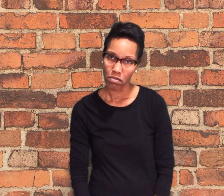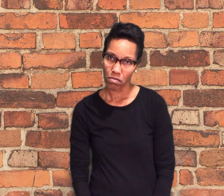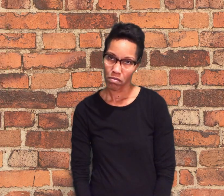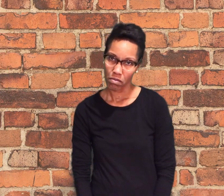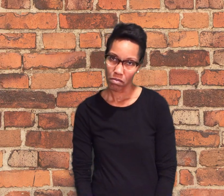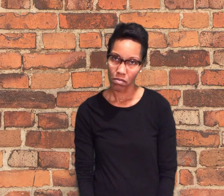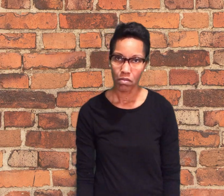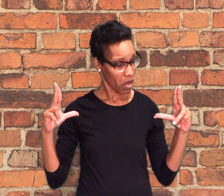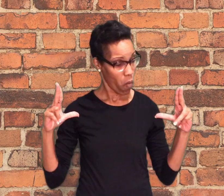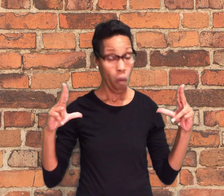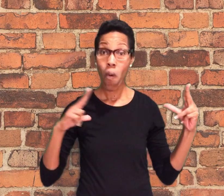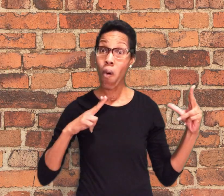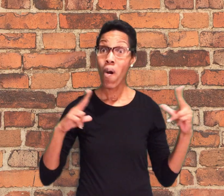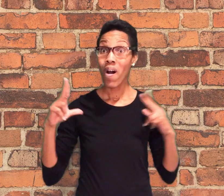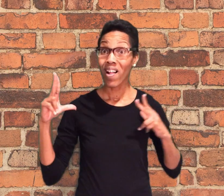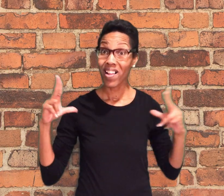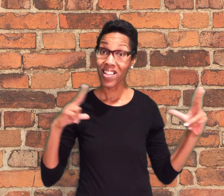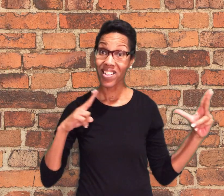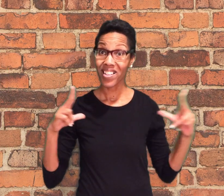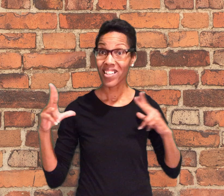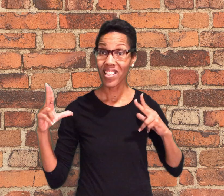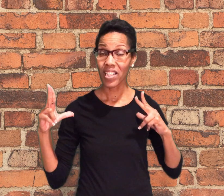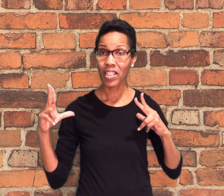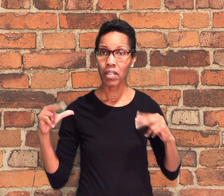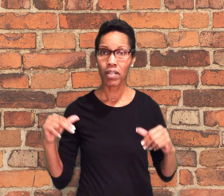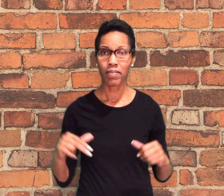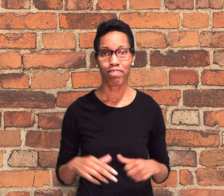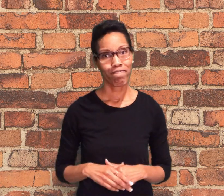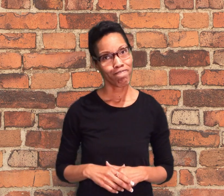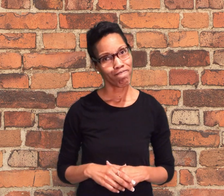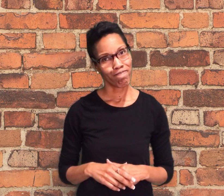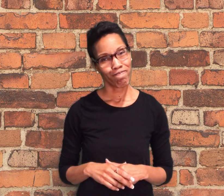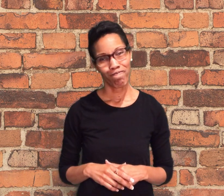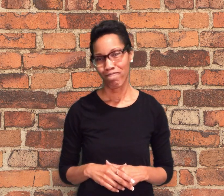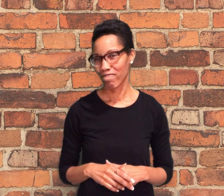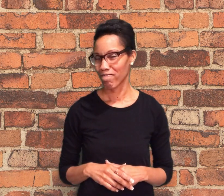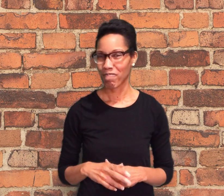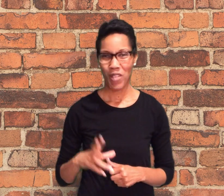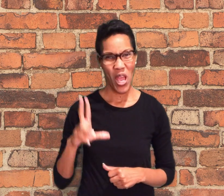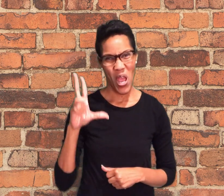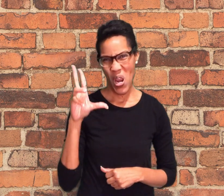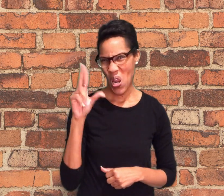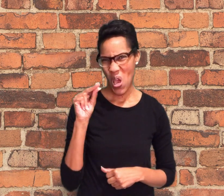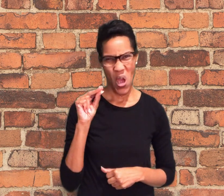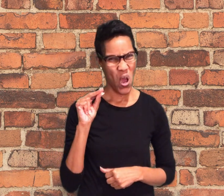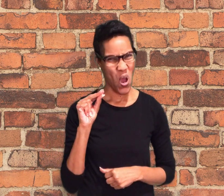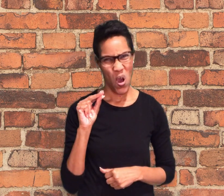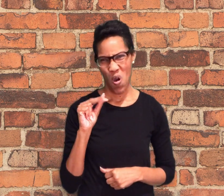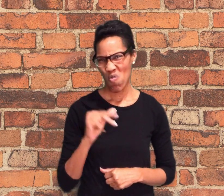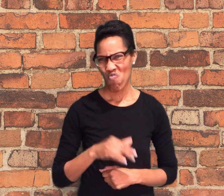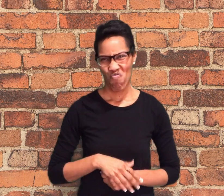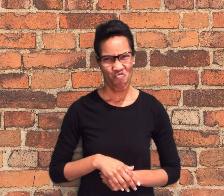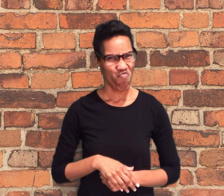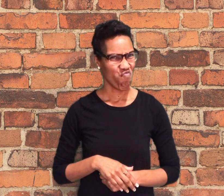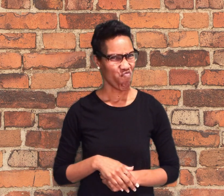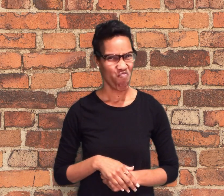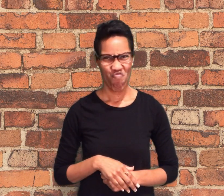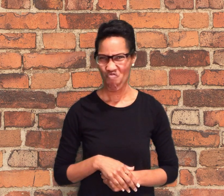hahaha holiday holidays no